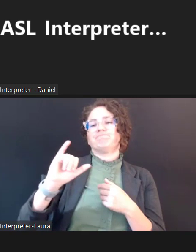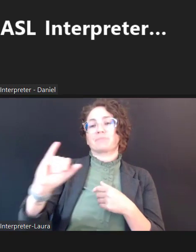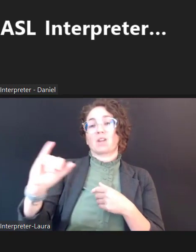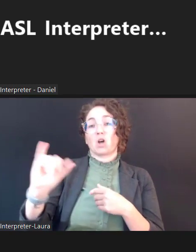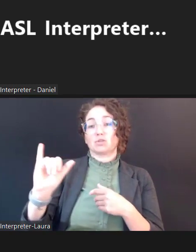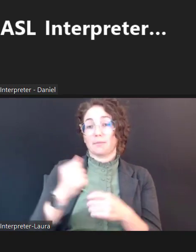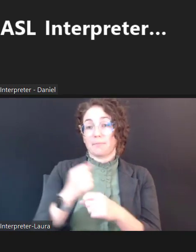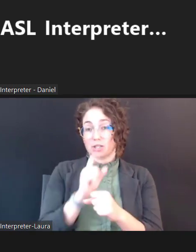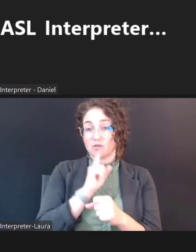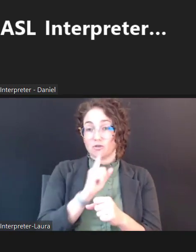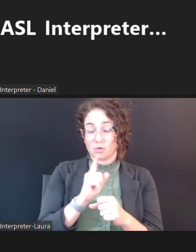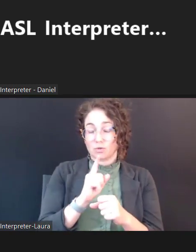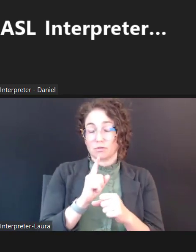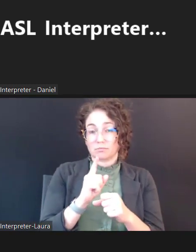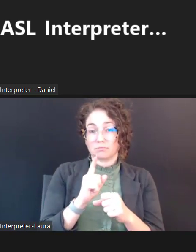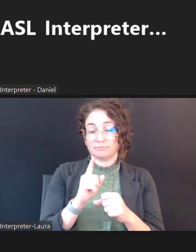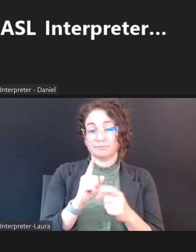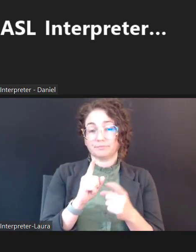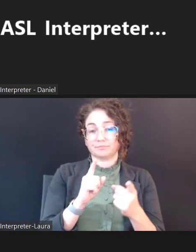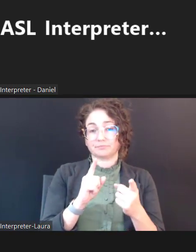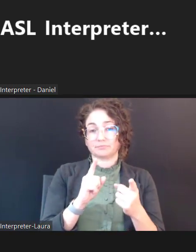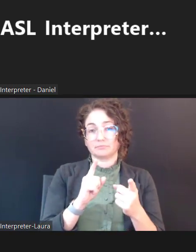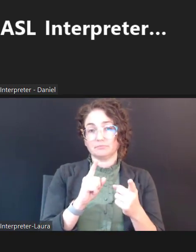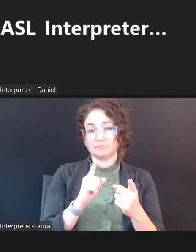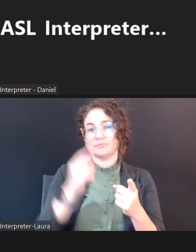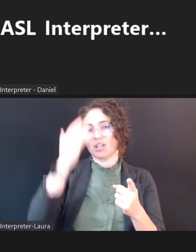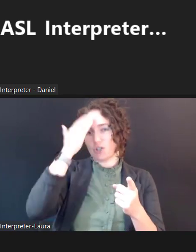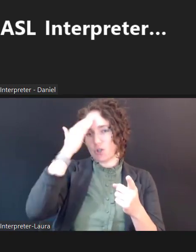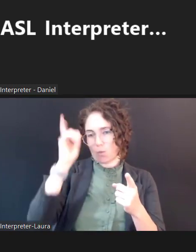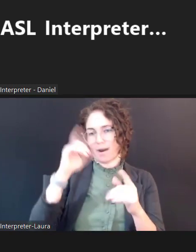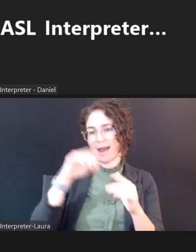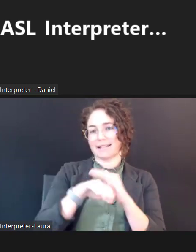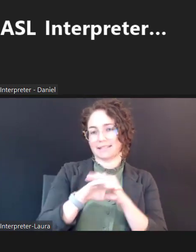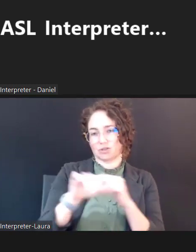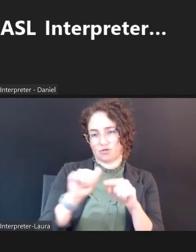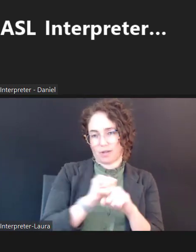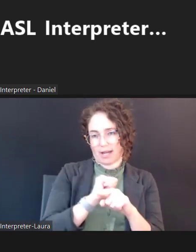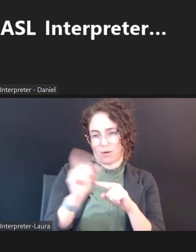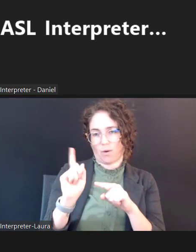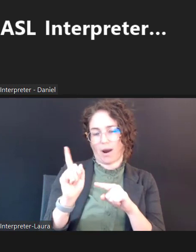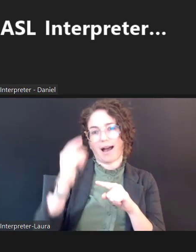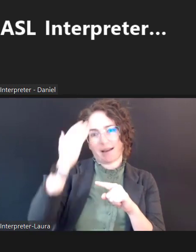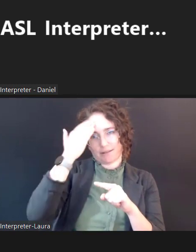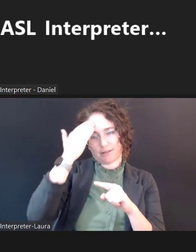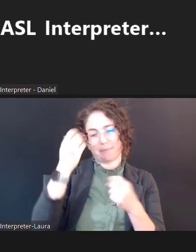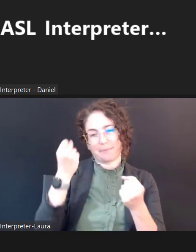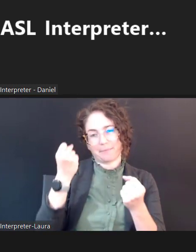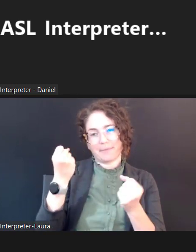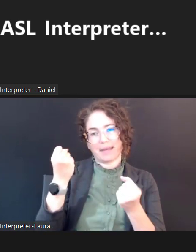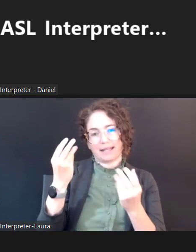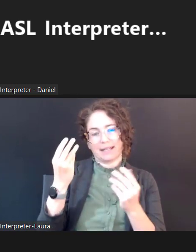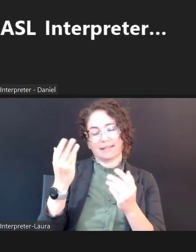where to access training, because we know that is a question that you're going to have.